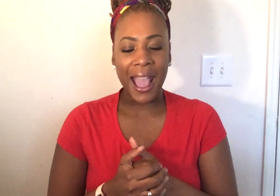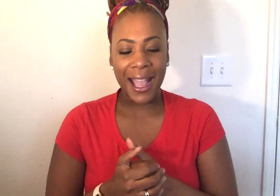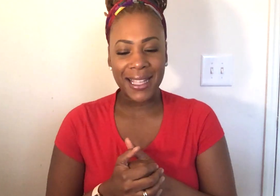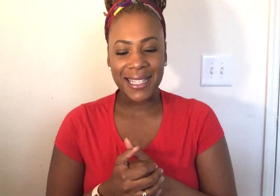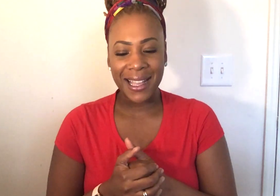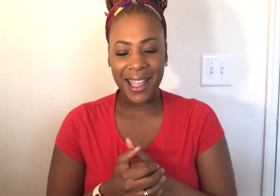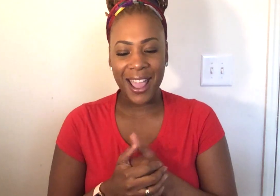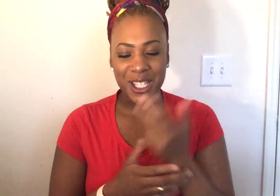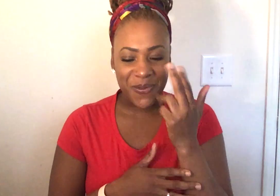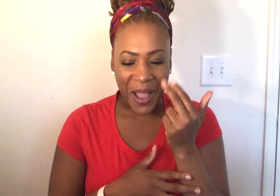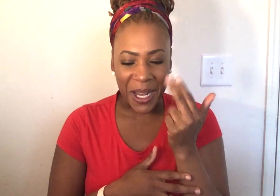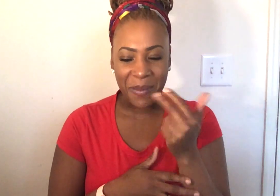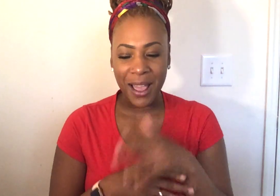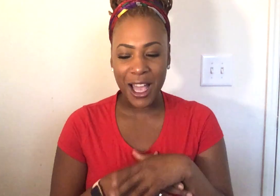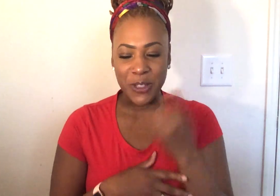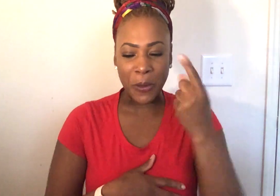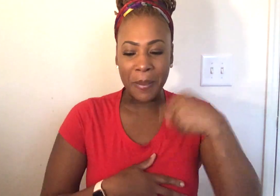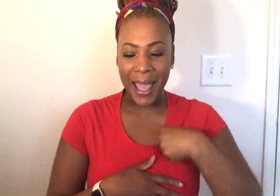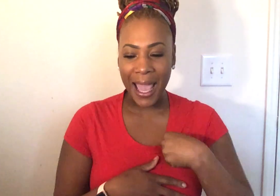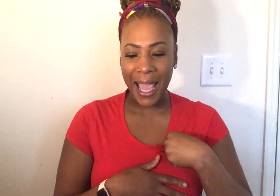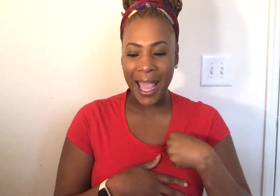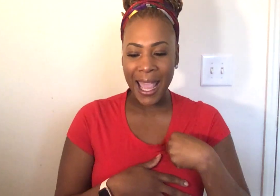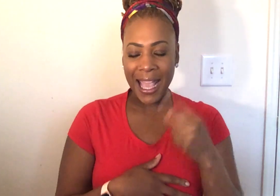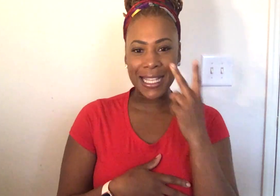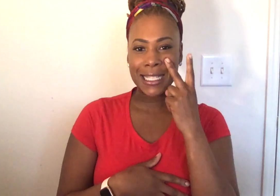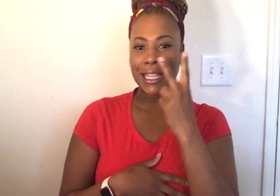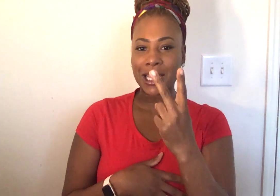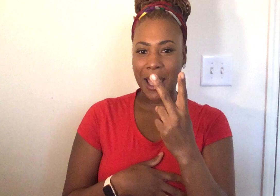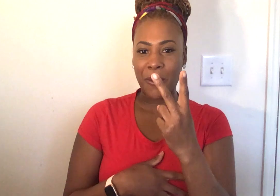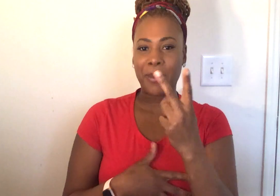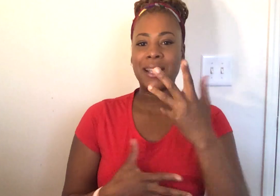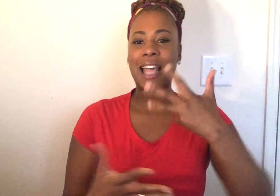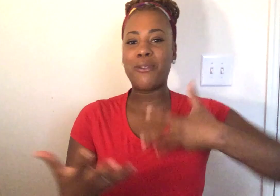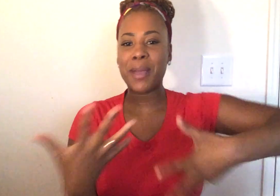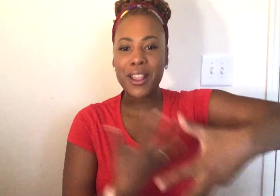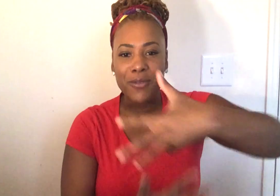it's funny because for me it doesn't look that way because I've been involved